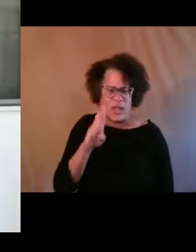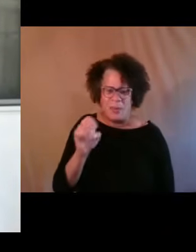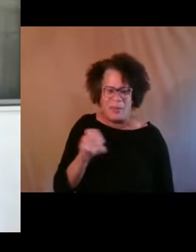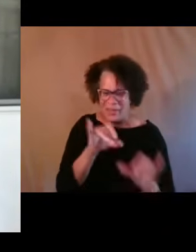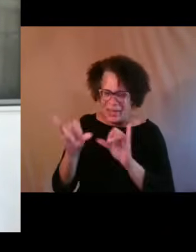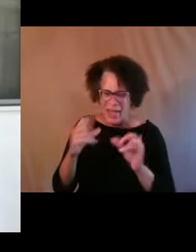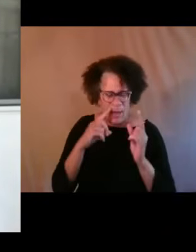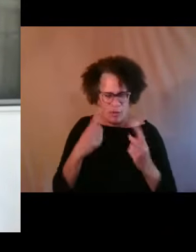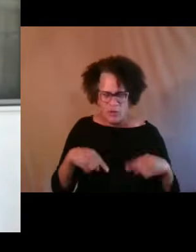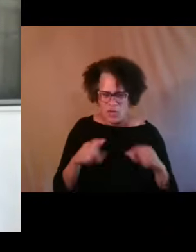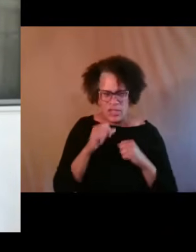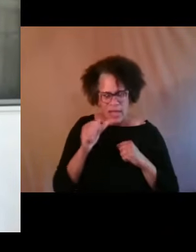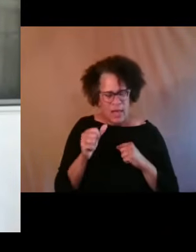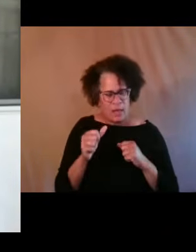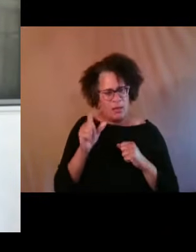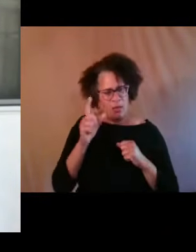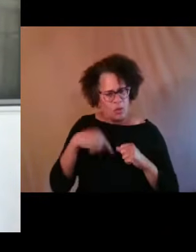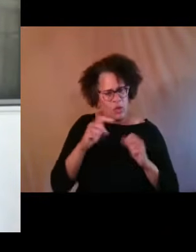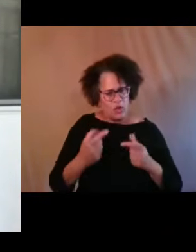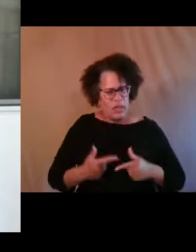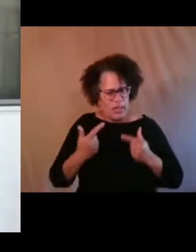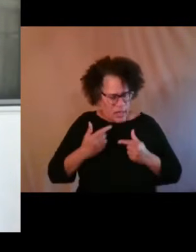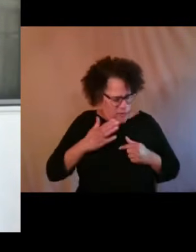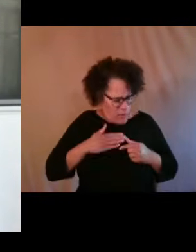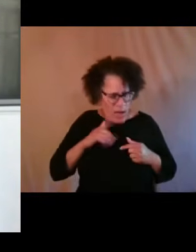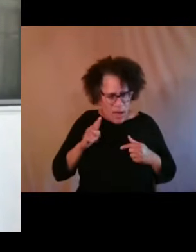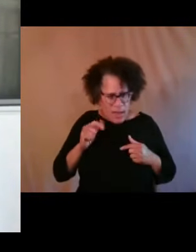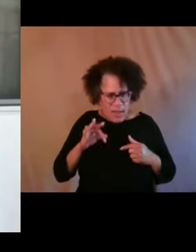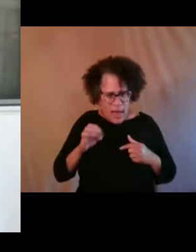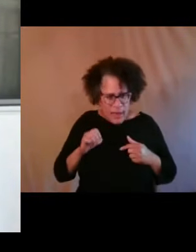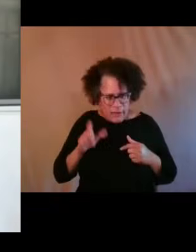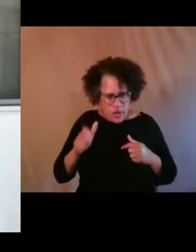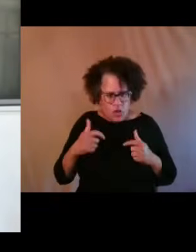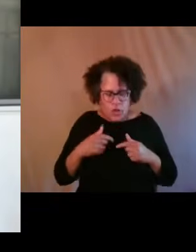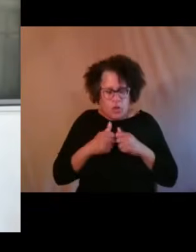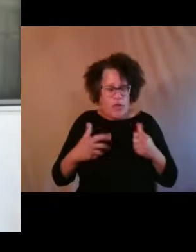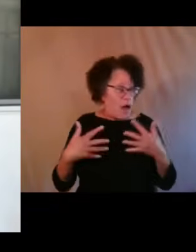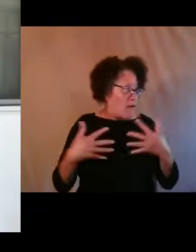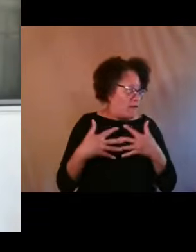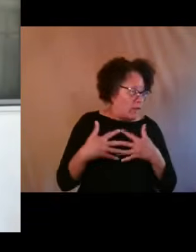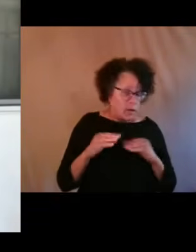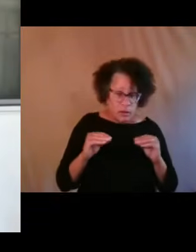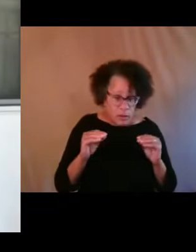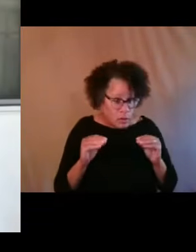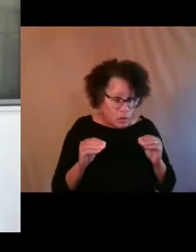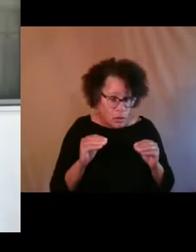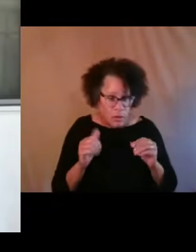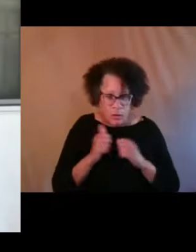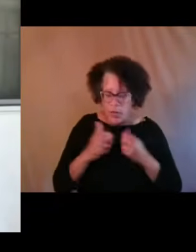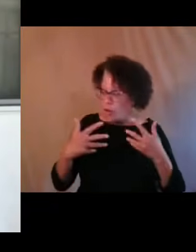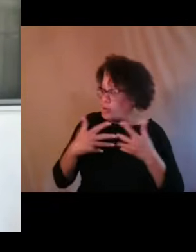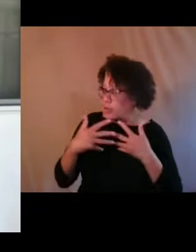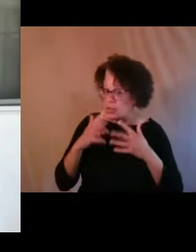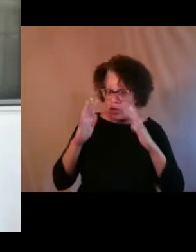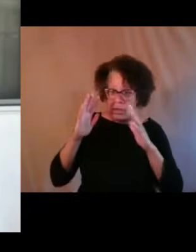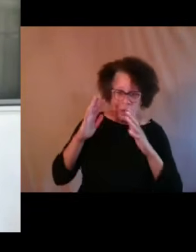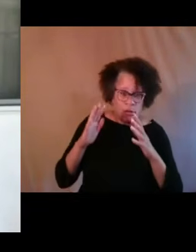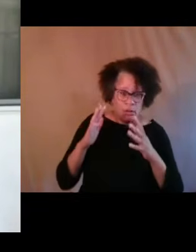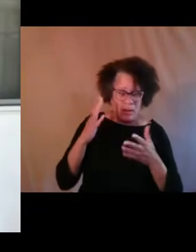People should be able to live their lives without fear, without being scared that they may not come home.